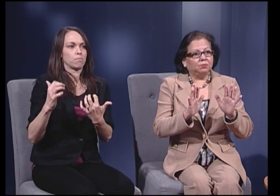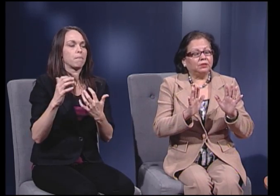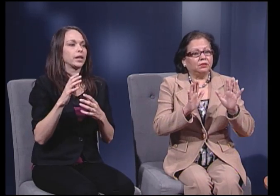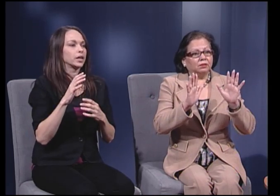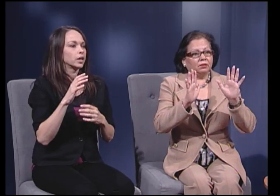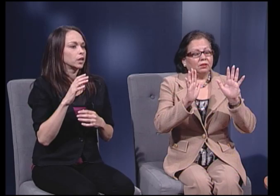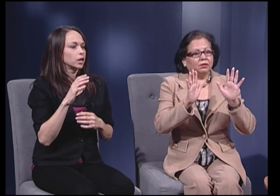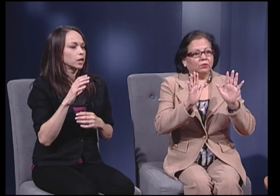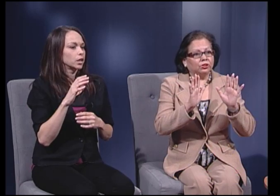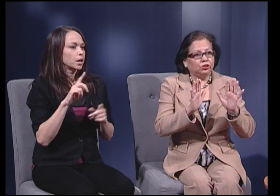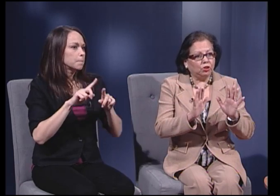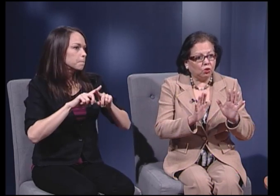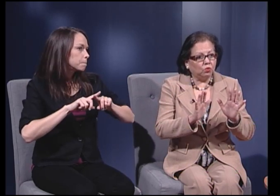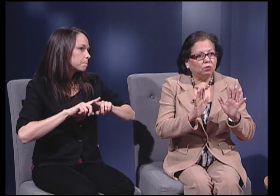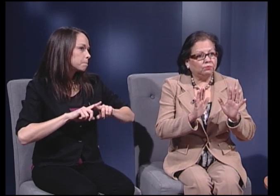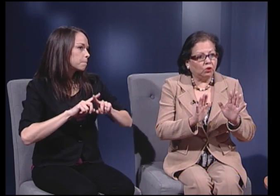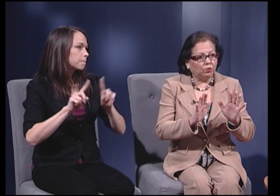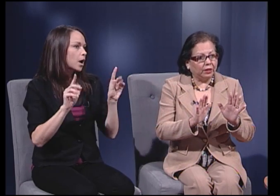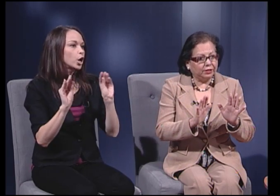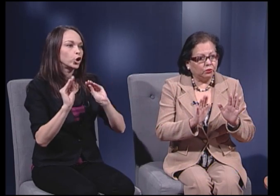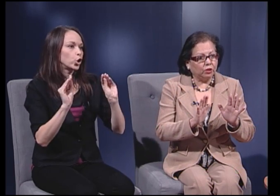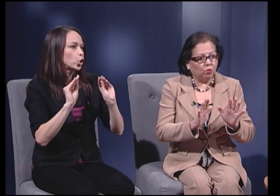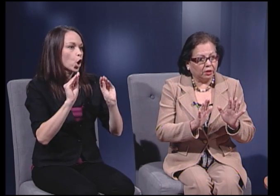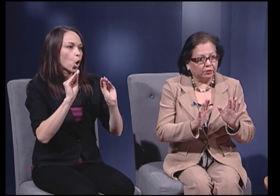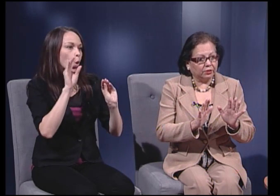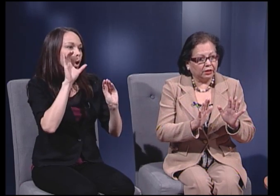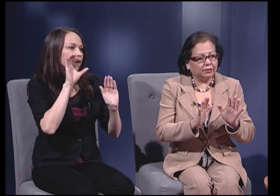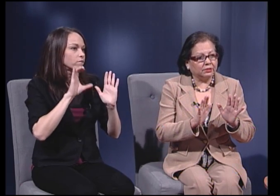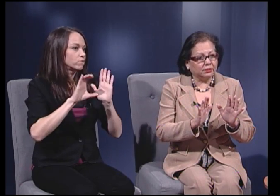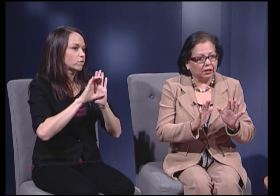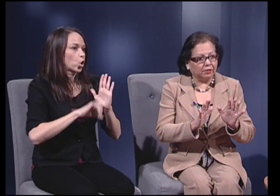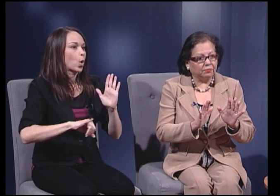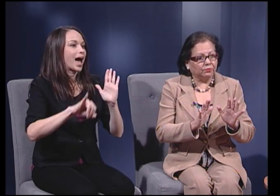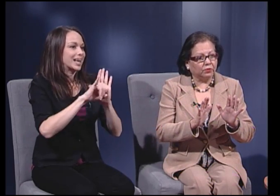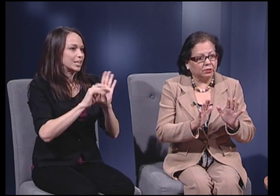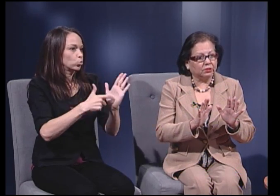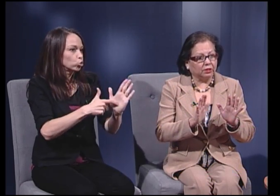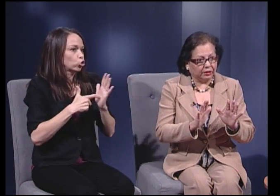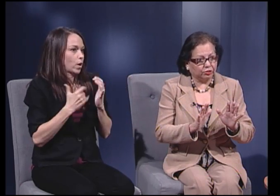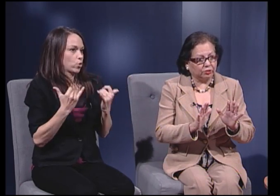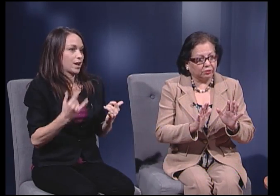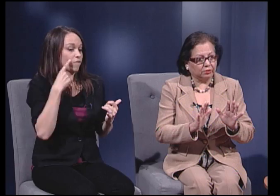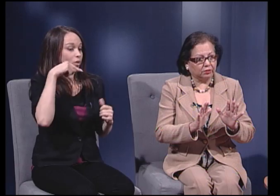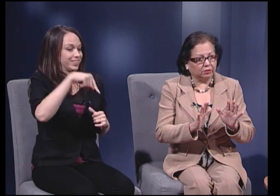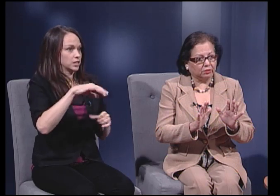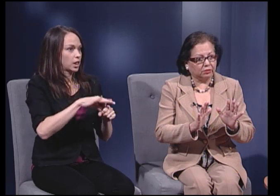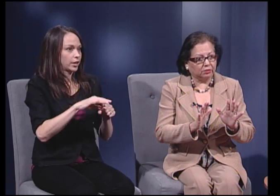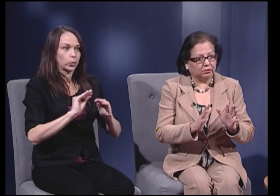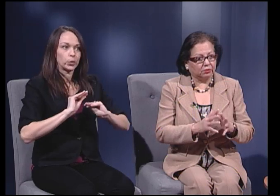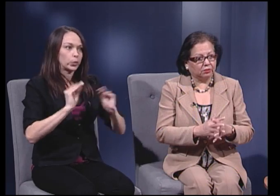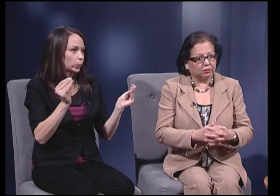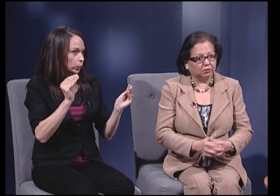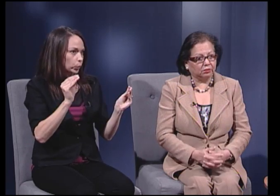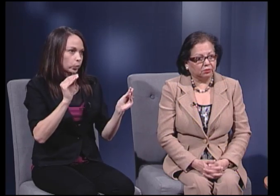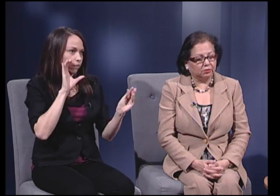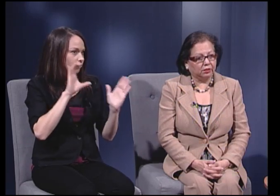but there is no photo ID required at this time for this election, okay.